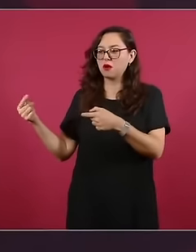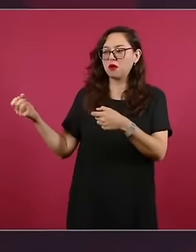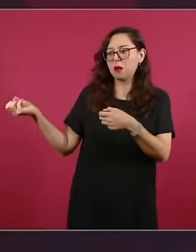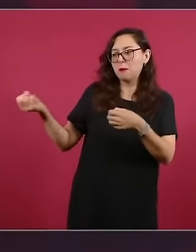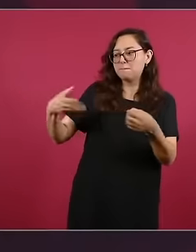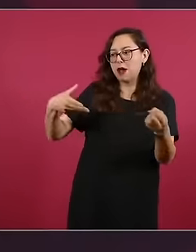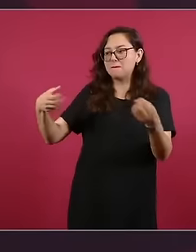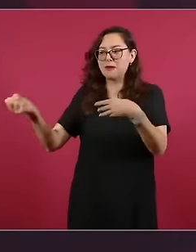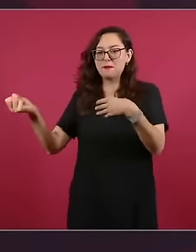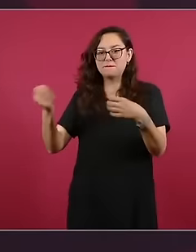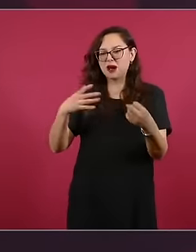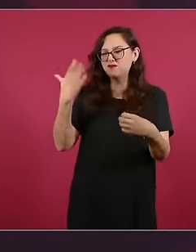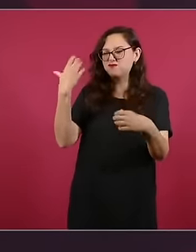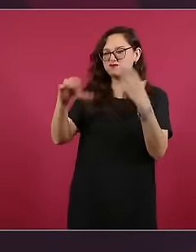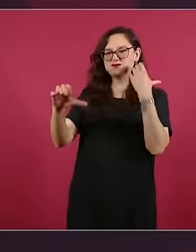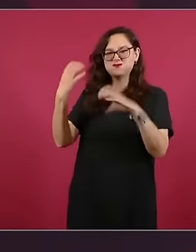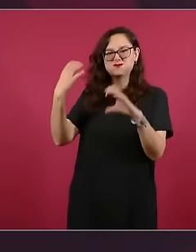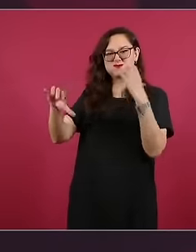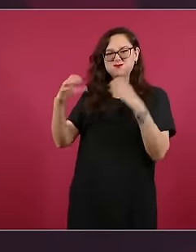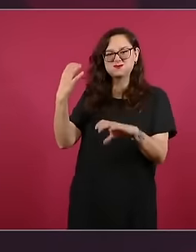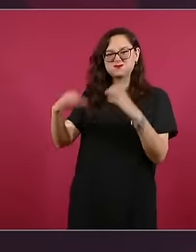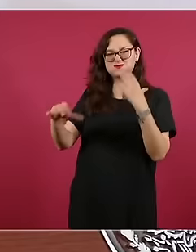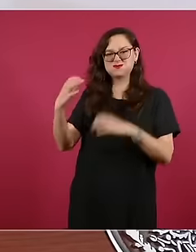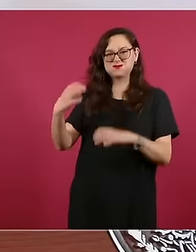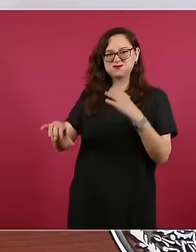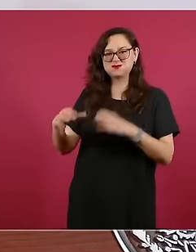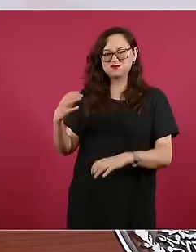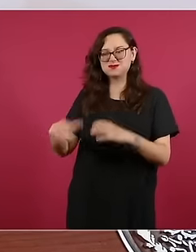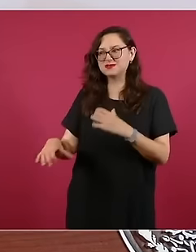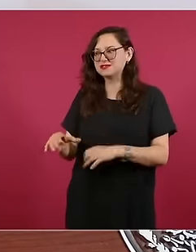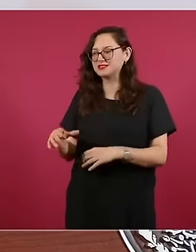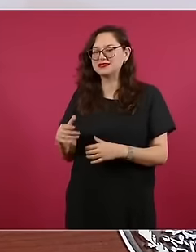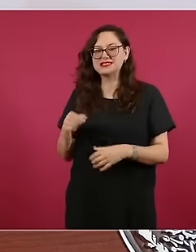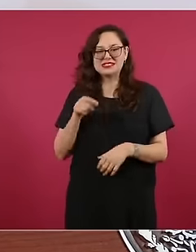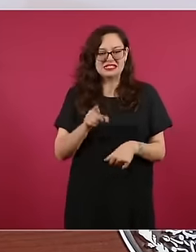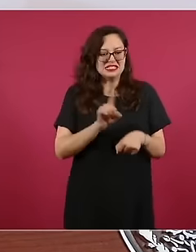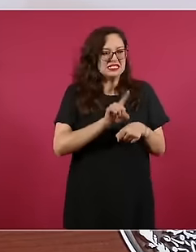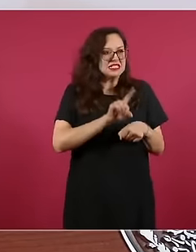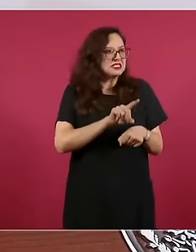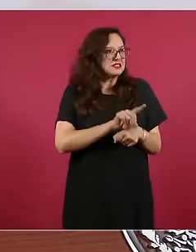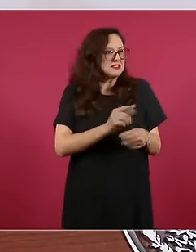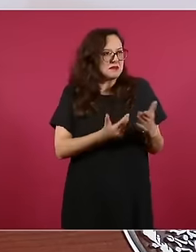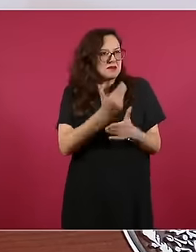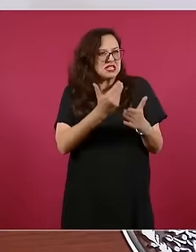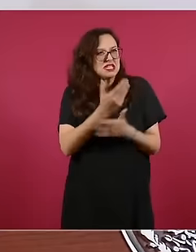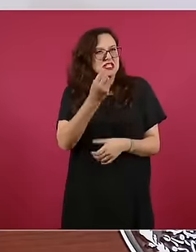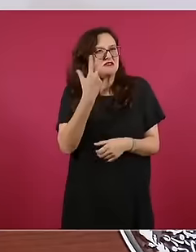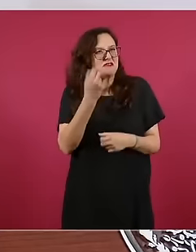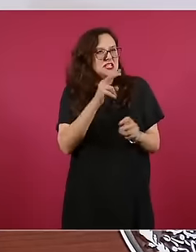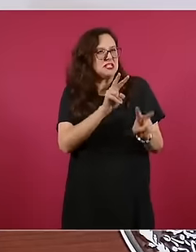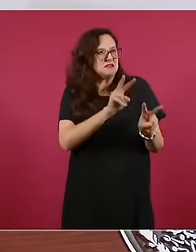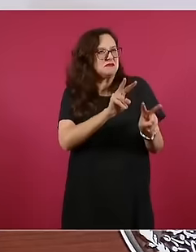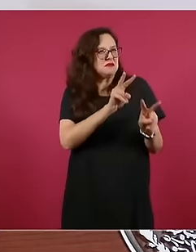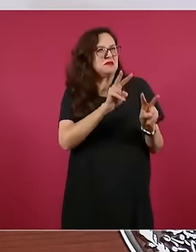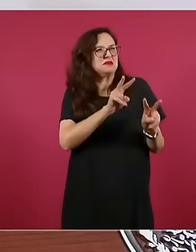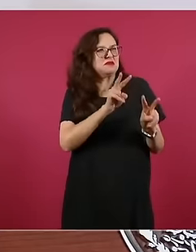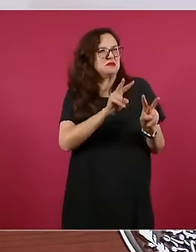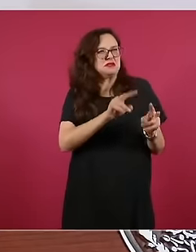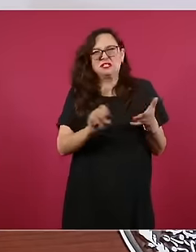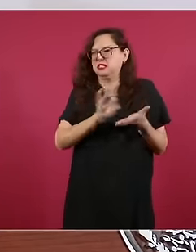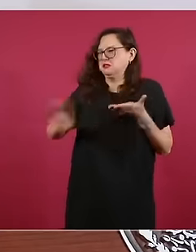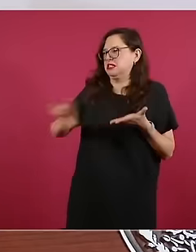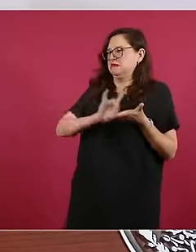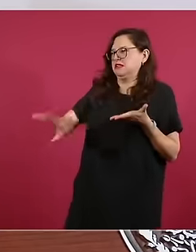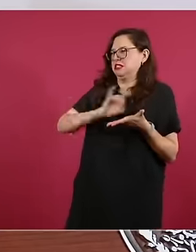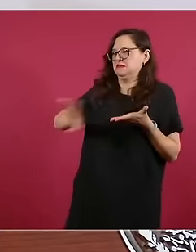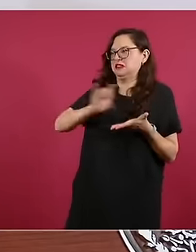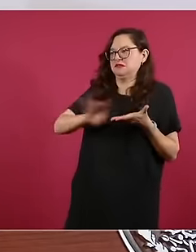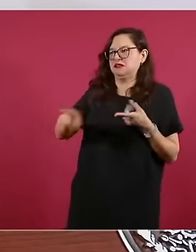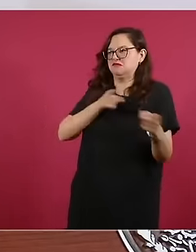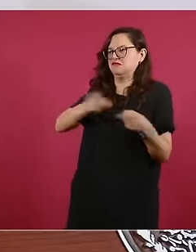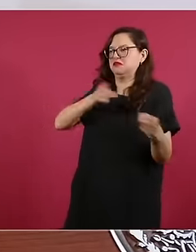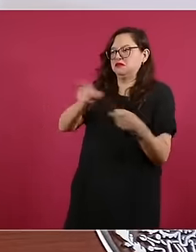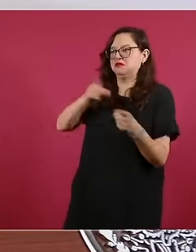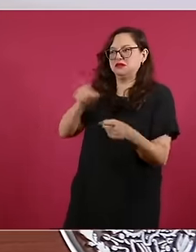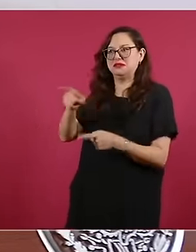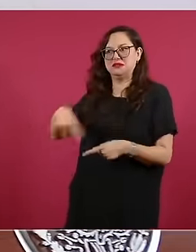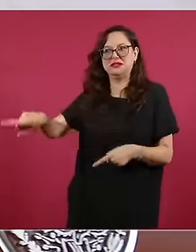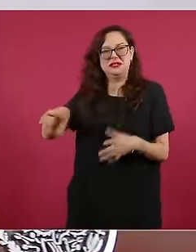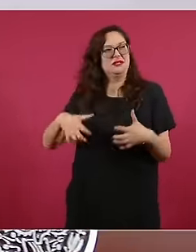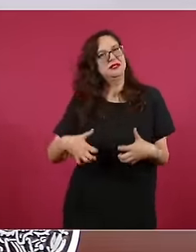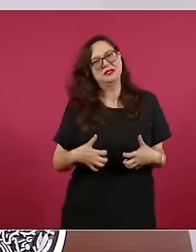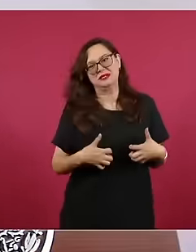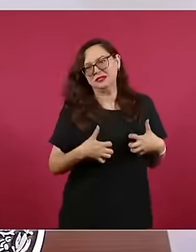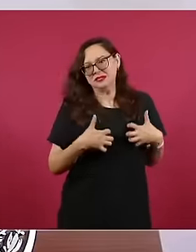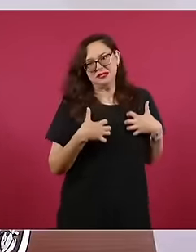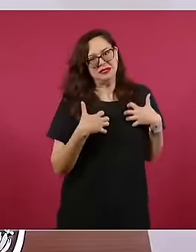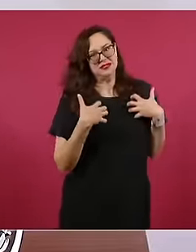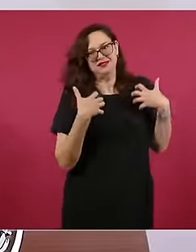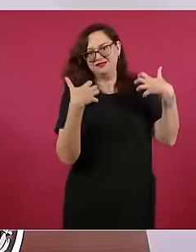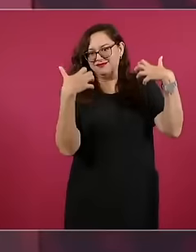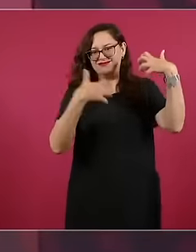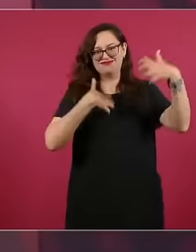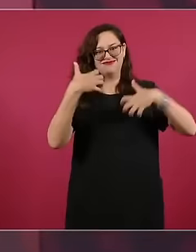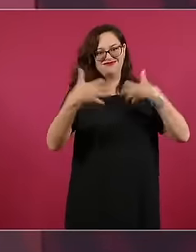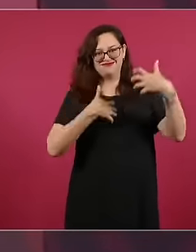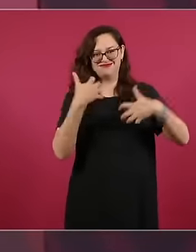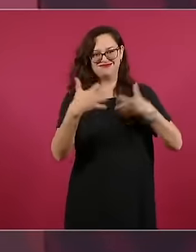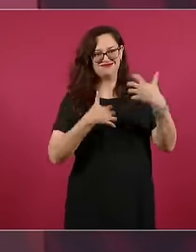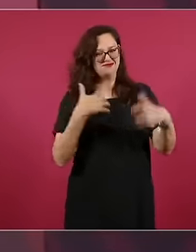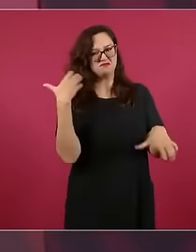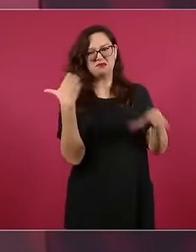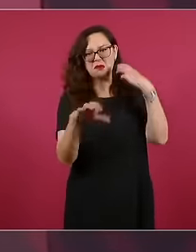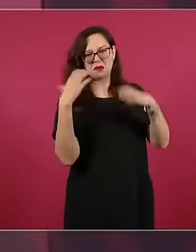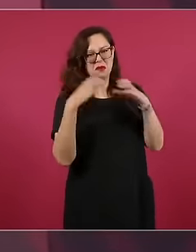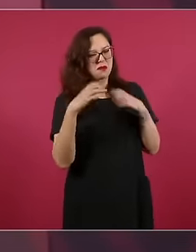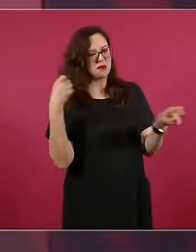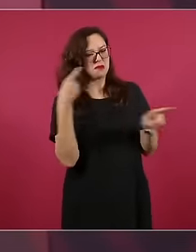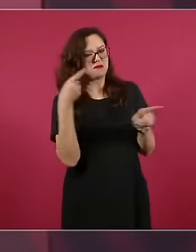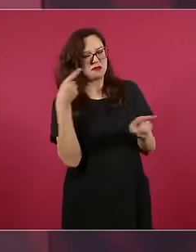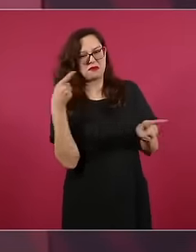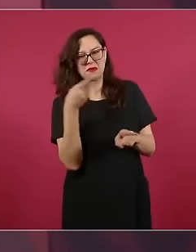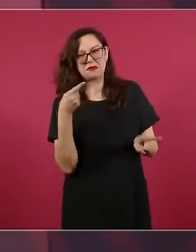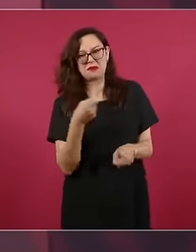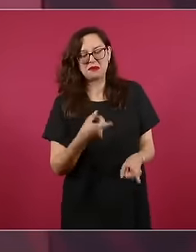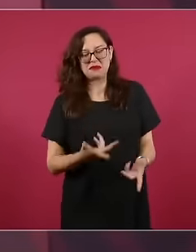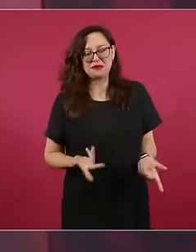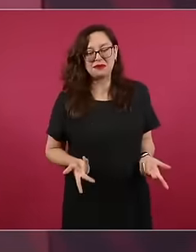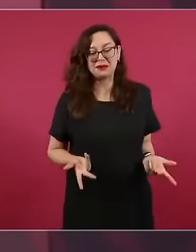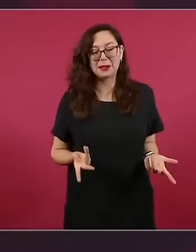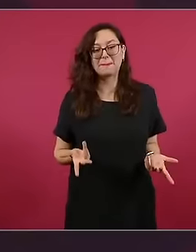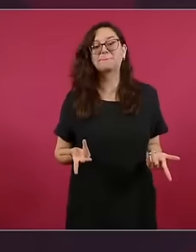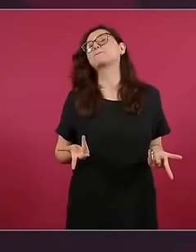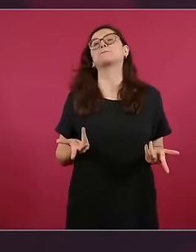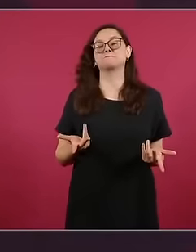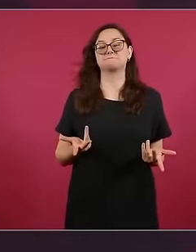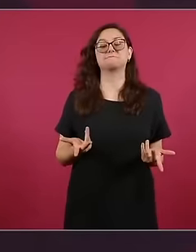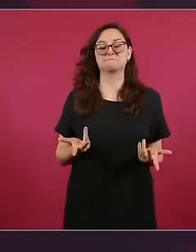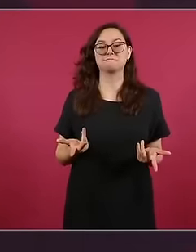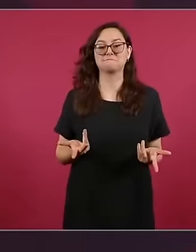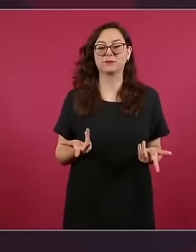and he does not miss a morning and sends them The cuca this one and the others get angry and Well, even with his